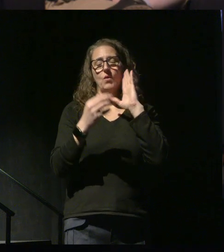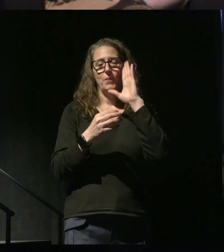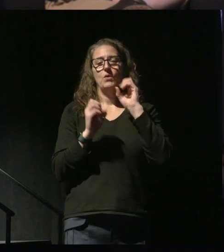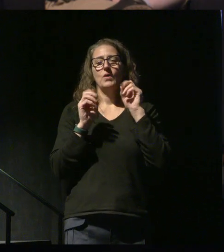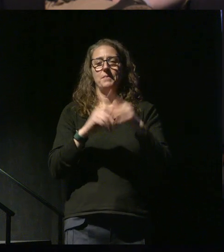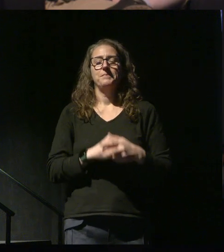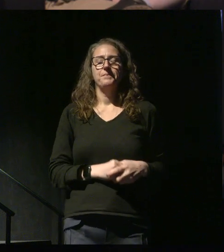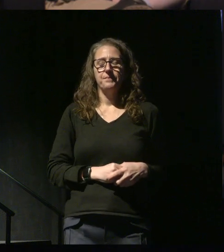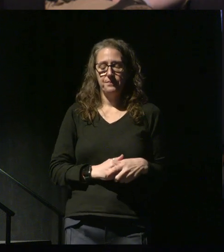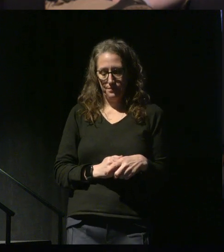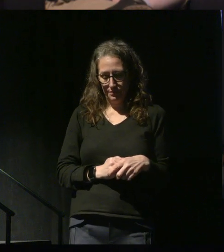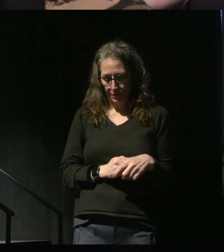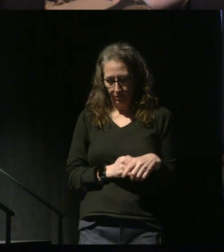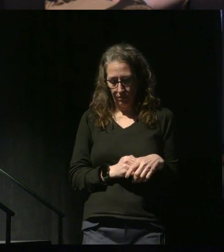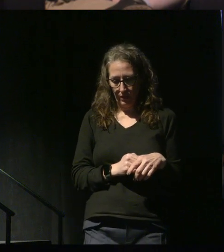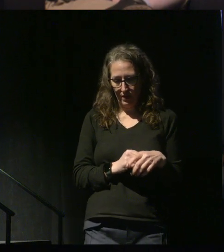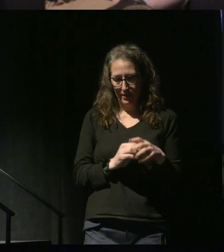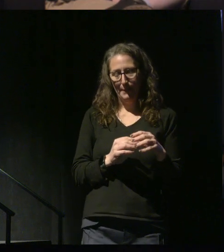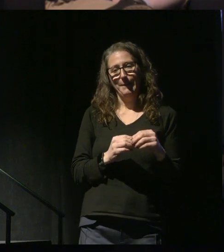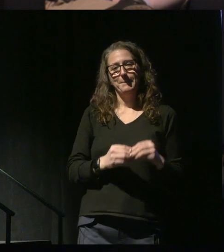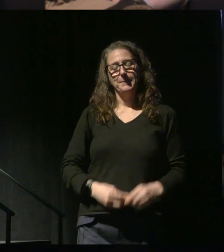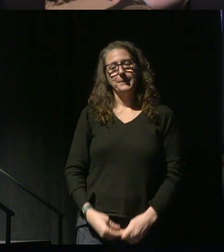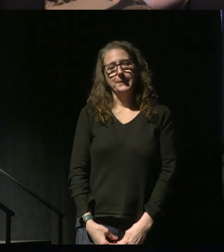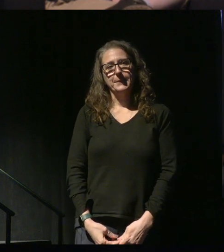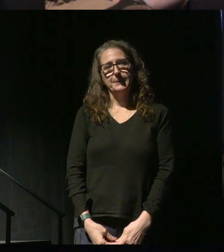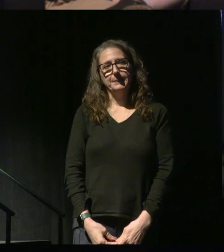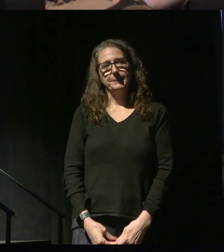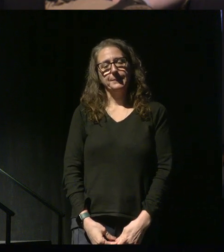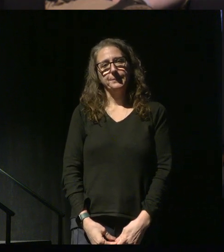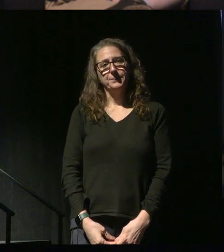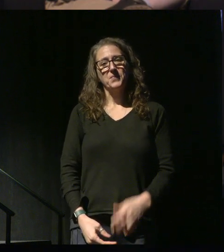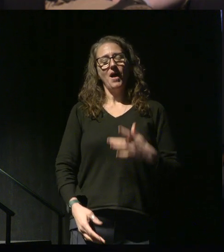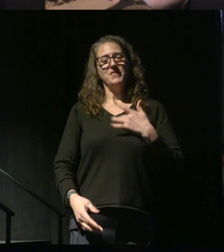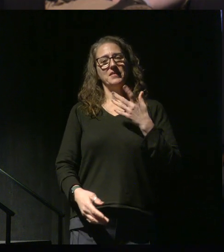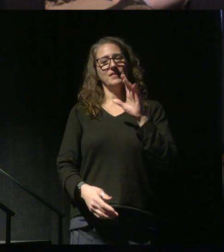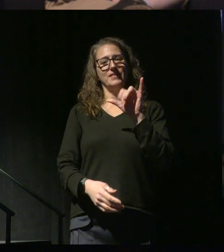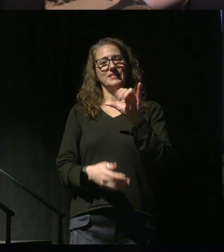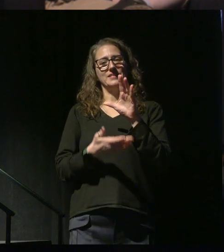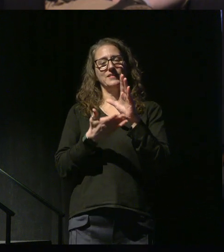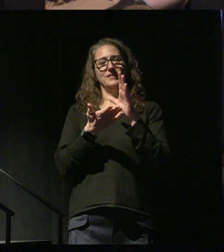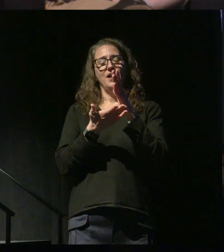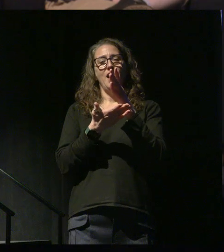Well that might be a, you know, I feel like that's a nice place for us to perhaps end. Mm.